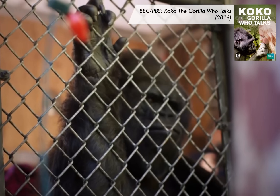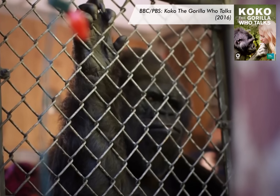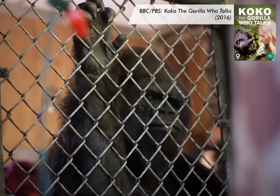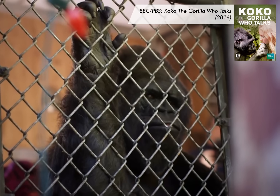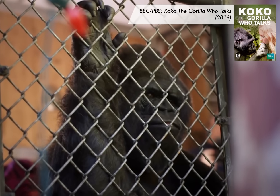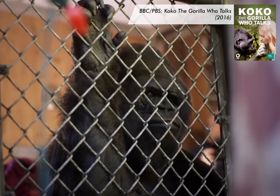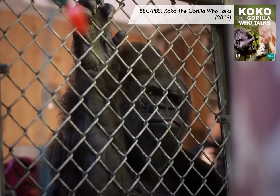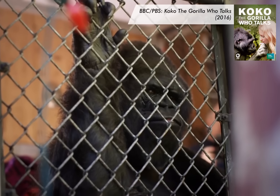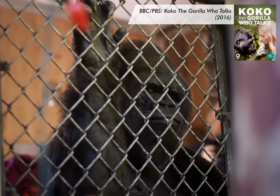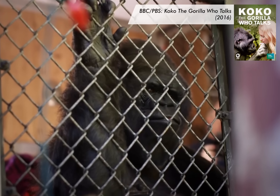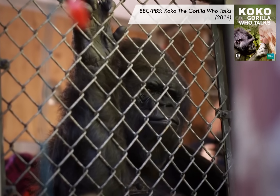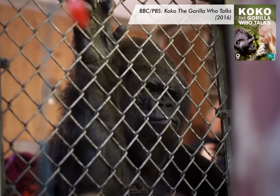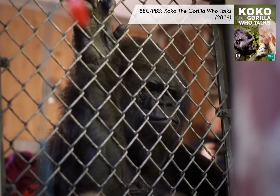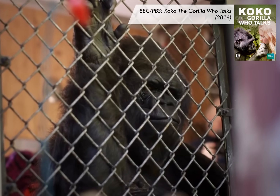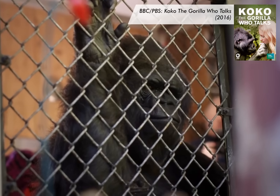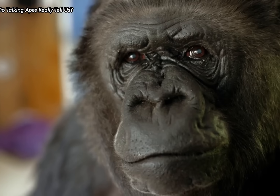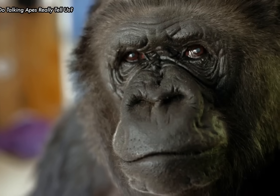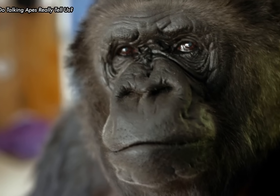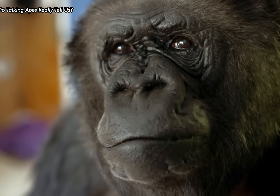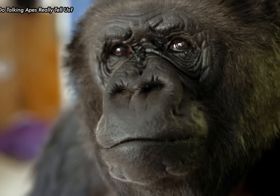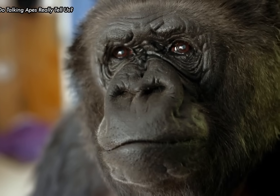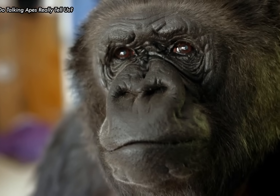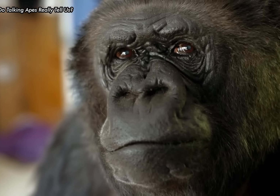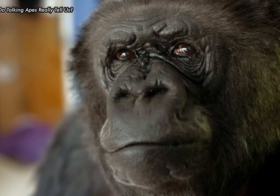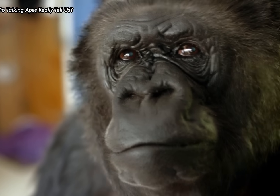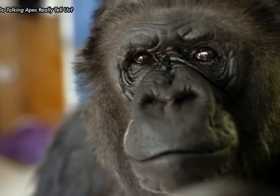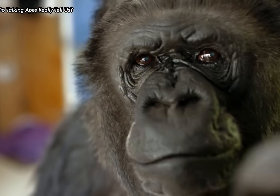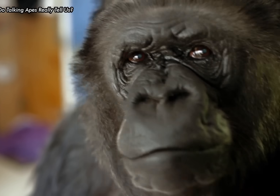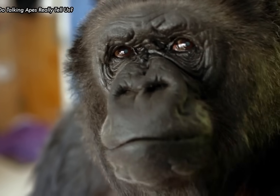But that revelation comes with a bitter pill. Koko wasn't so much a gorilla.